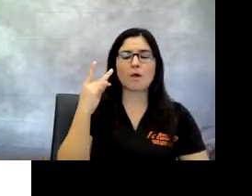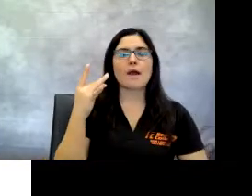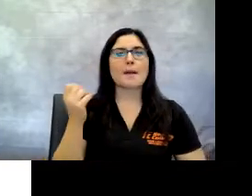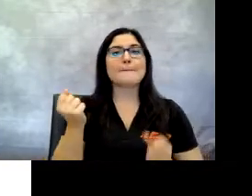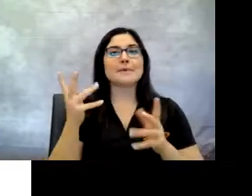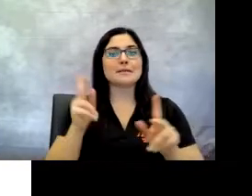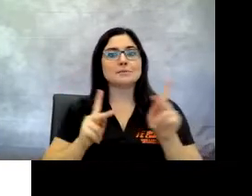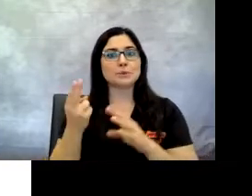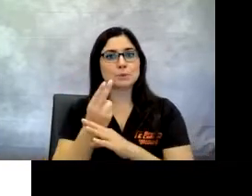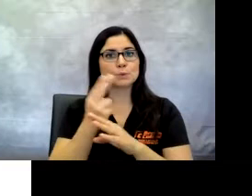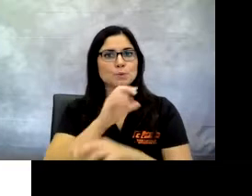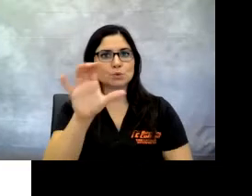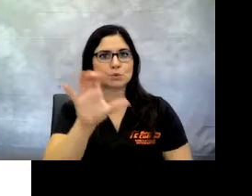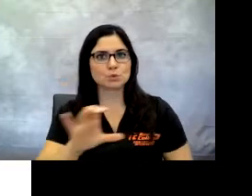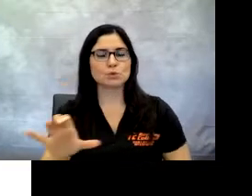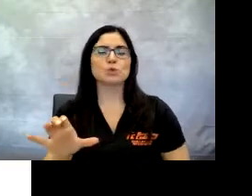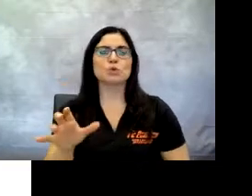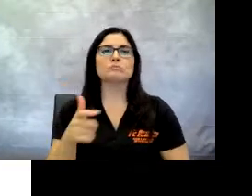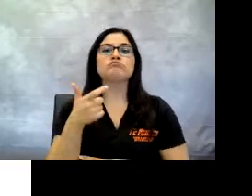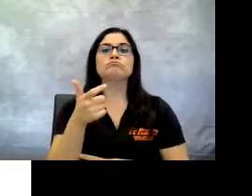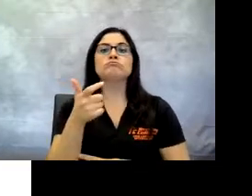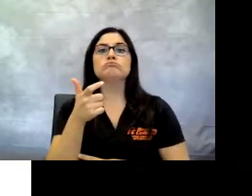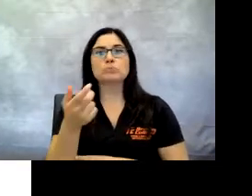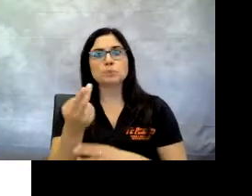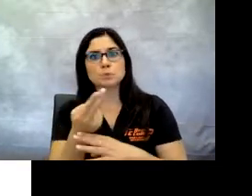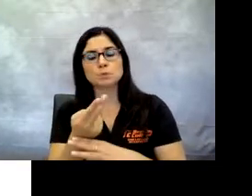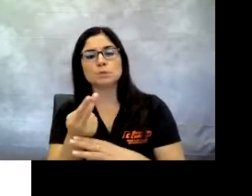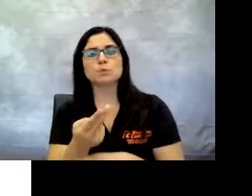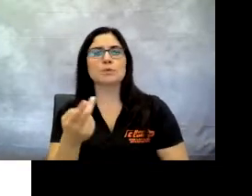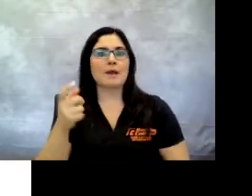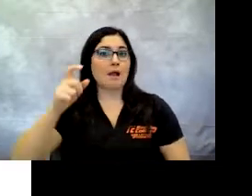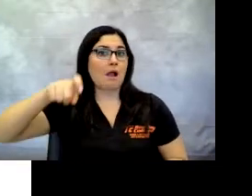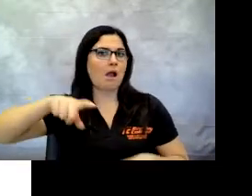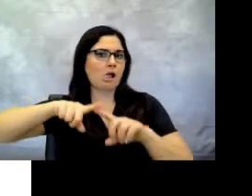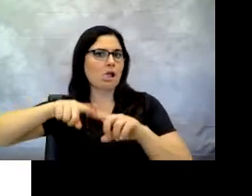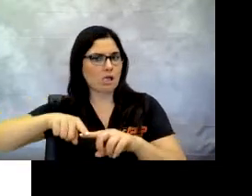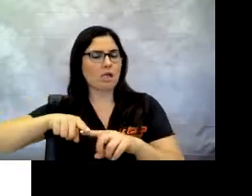and the necessity of Zoom. Of course, a lot of us were working.